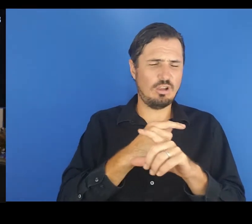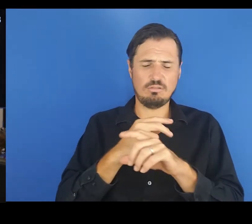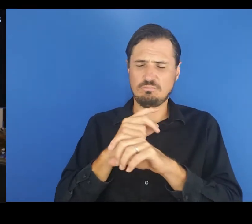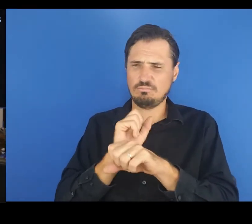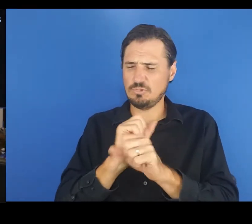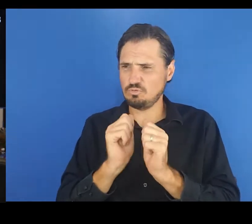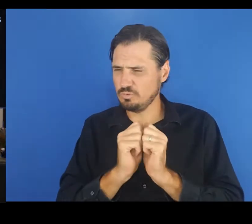management team